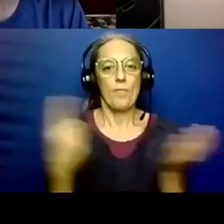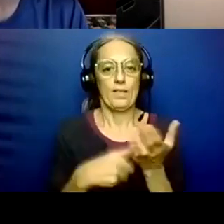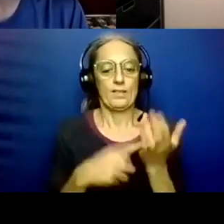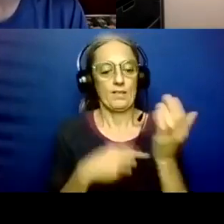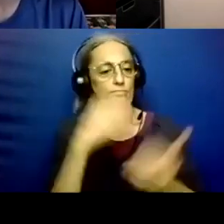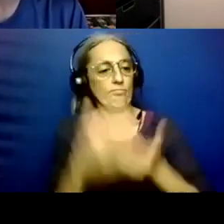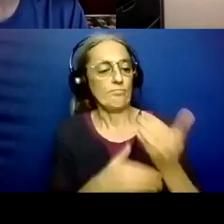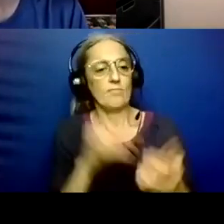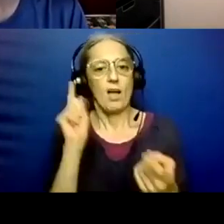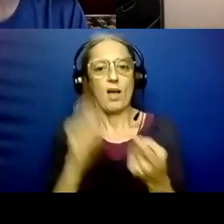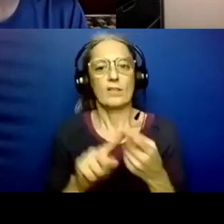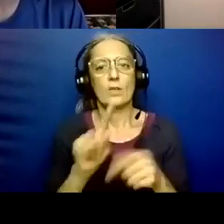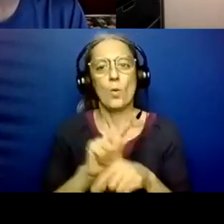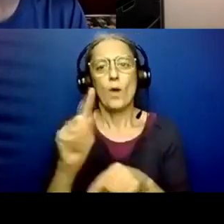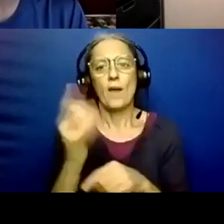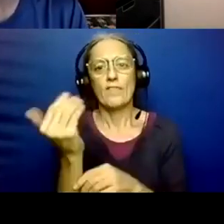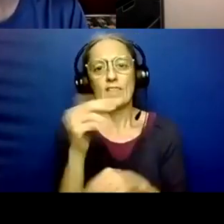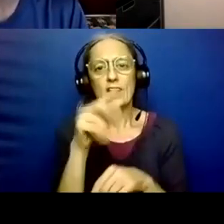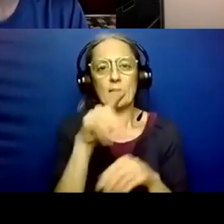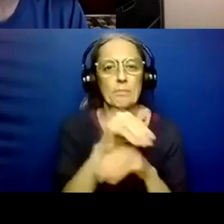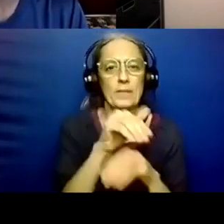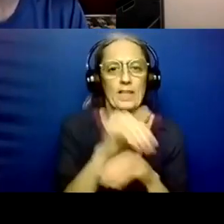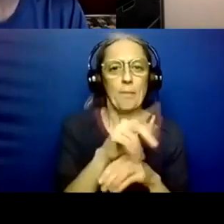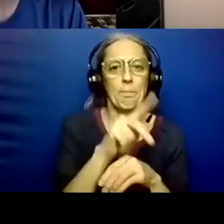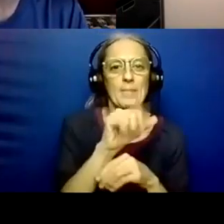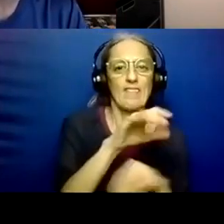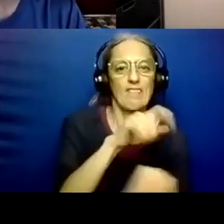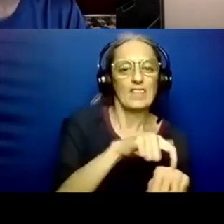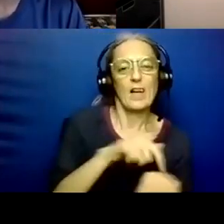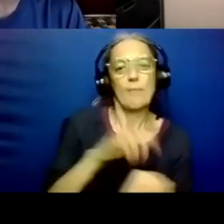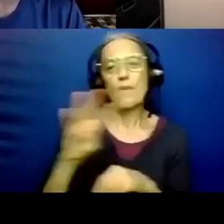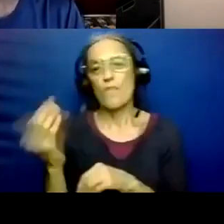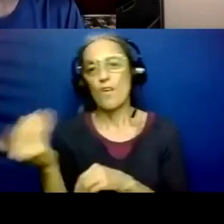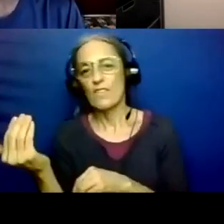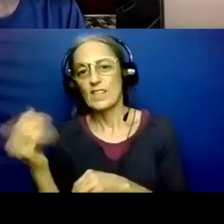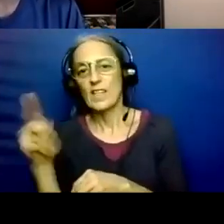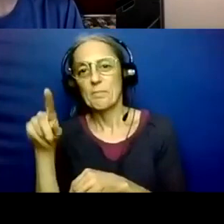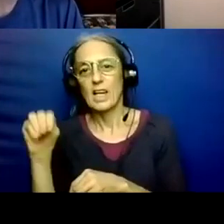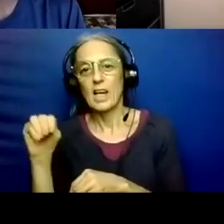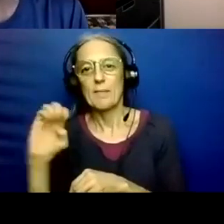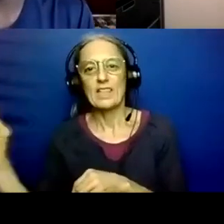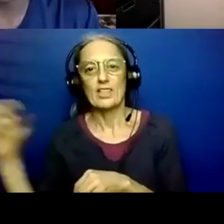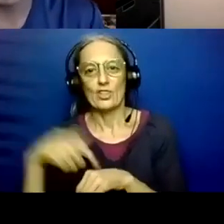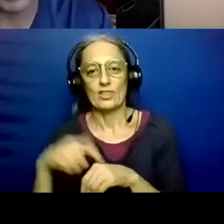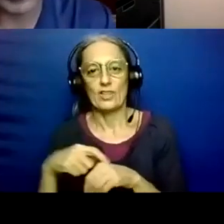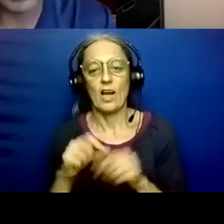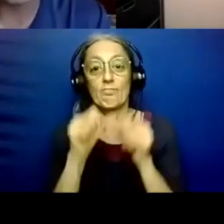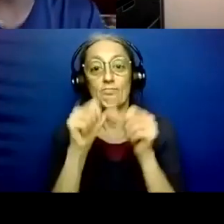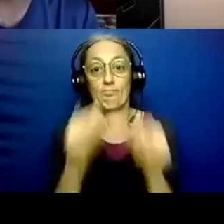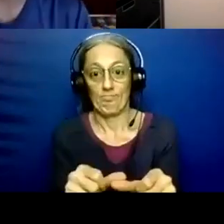PM Pacific Time, and 4:15 PM Eastern time. At that point, Bob and Hari will be inviting some members of the audience